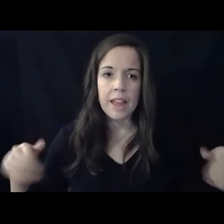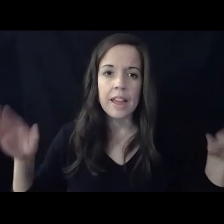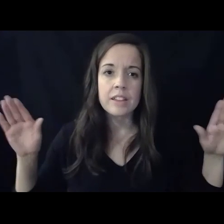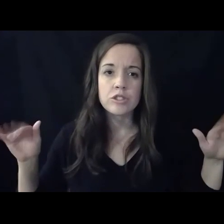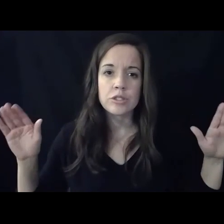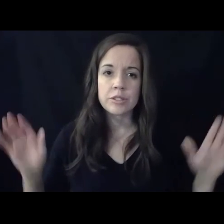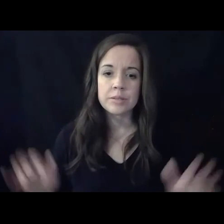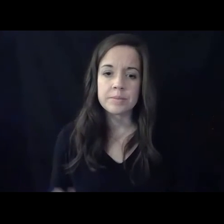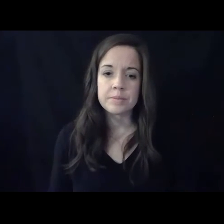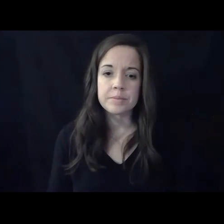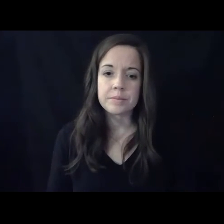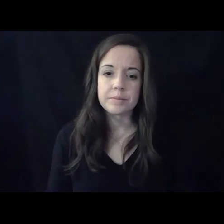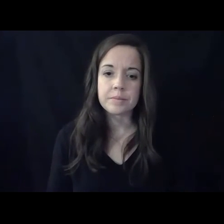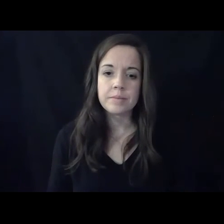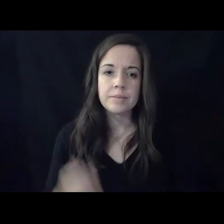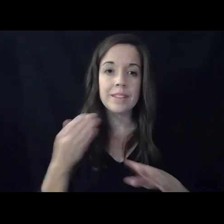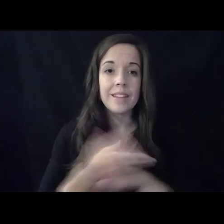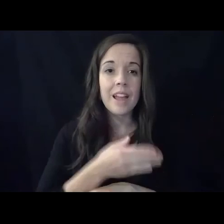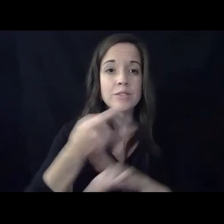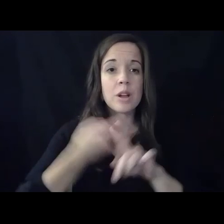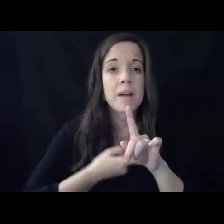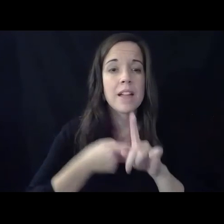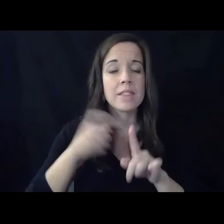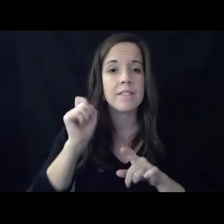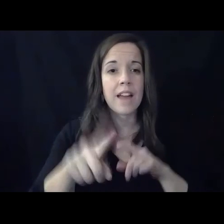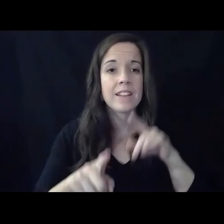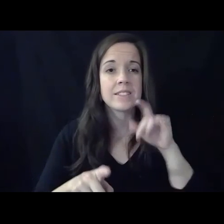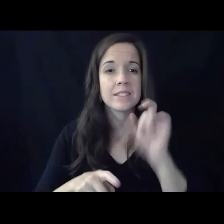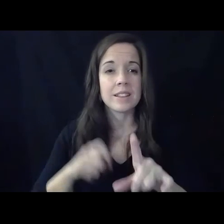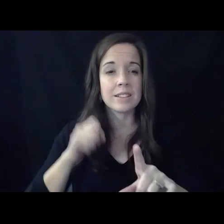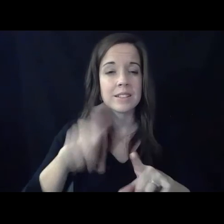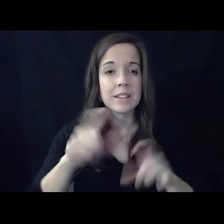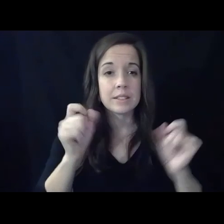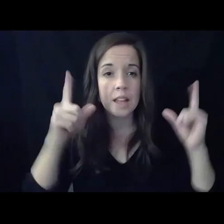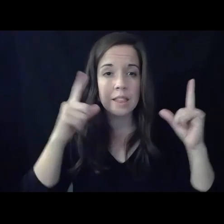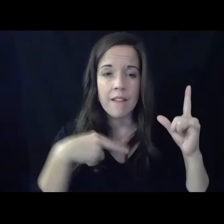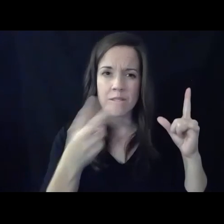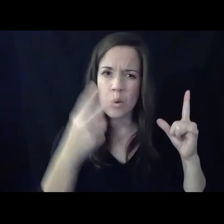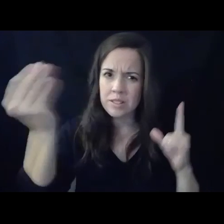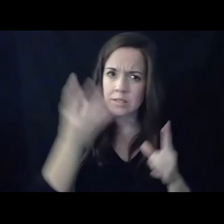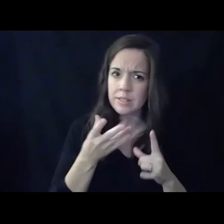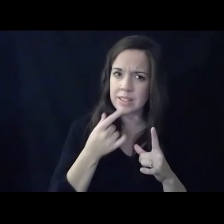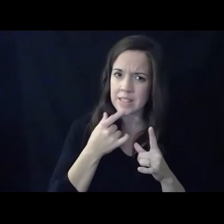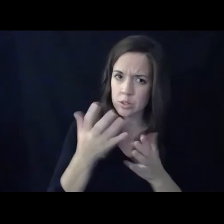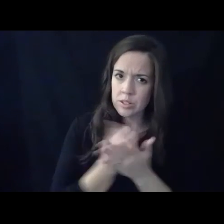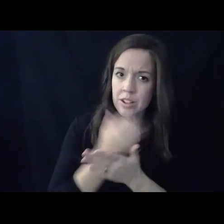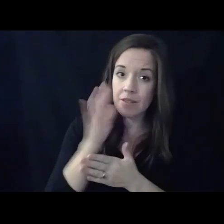After a month of asking, suddenly, a voice. It says you deserve that which has happened to you.